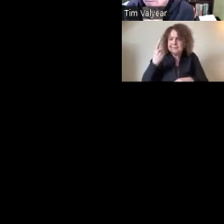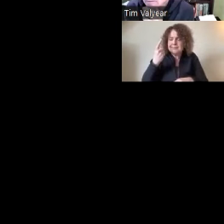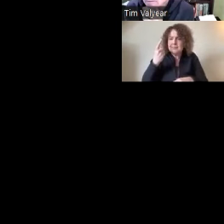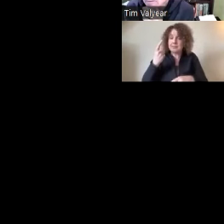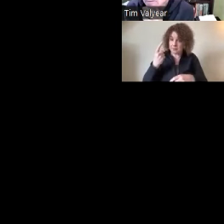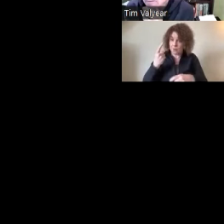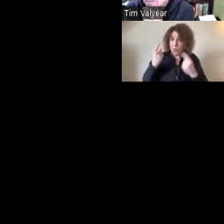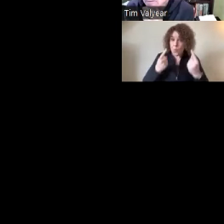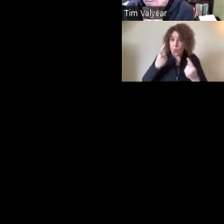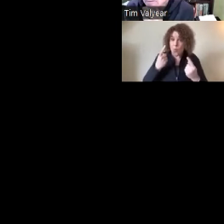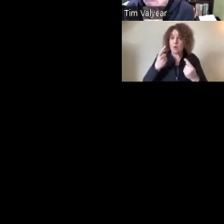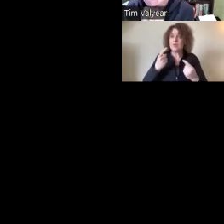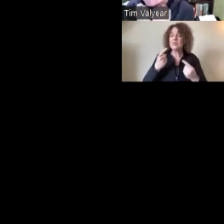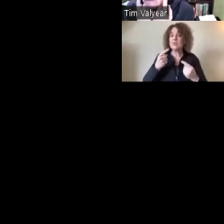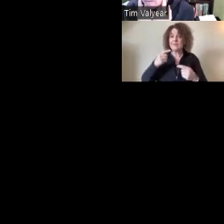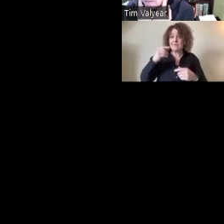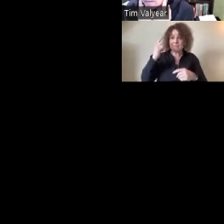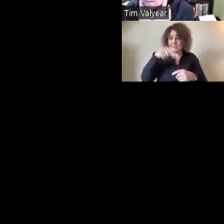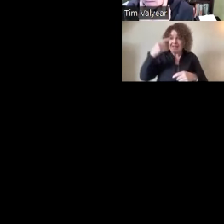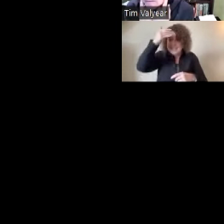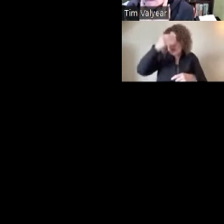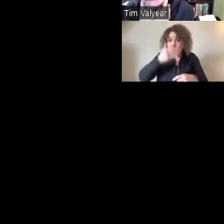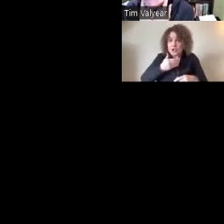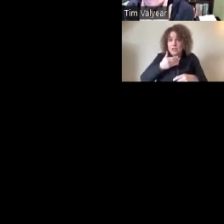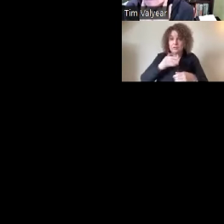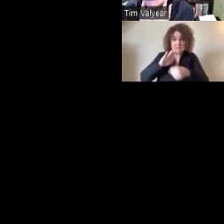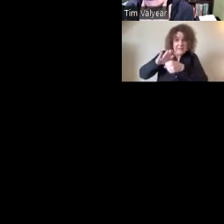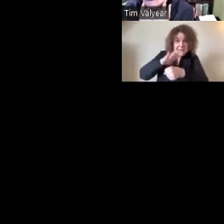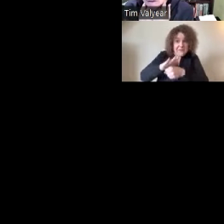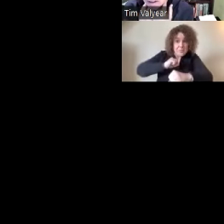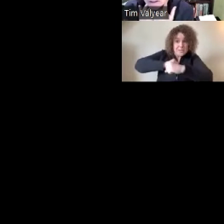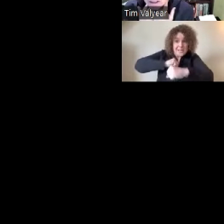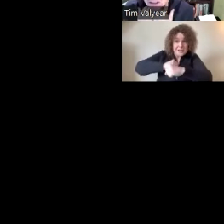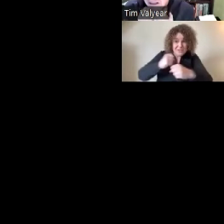with masks covering their